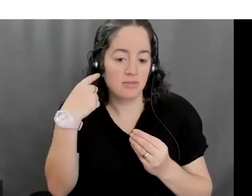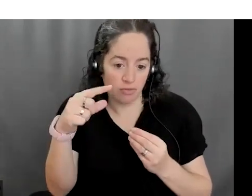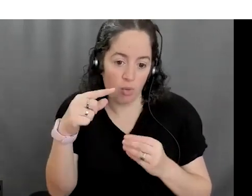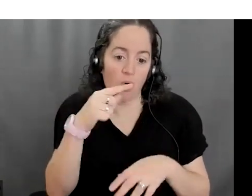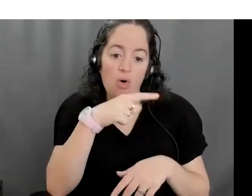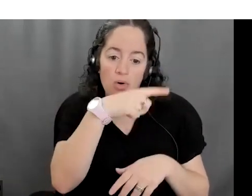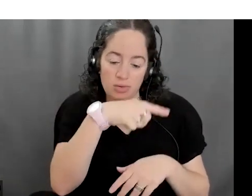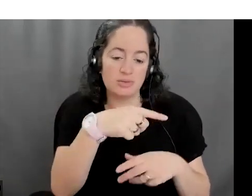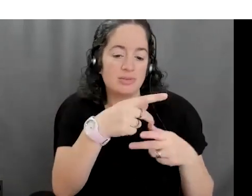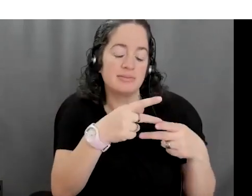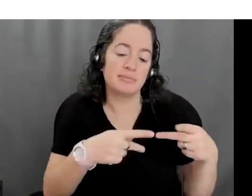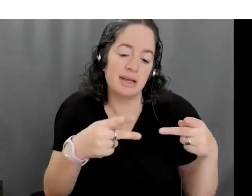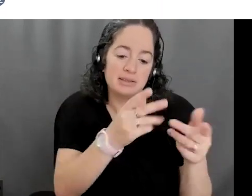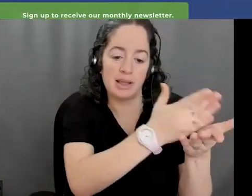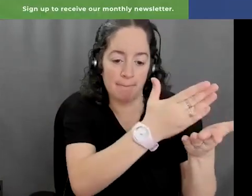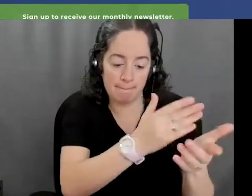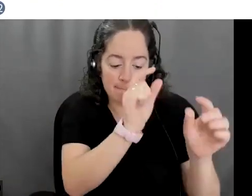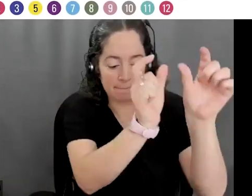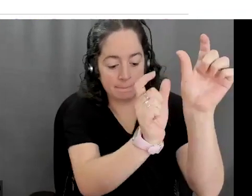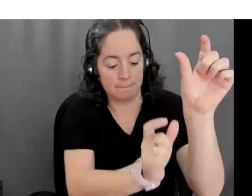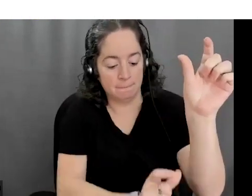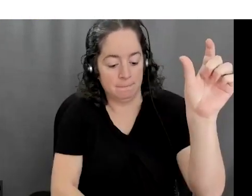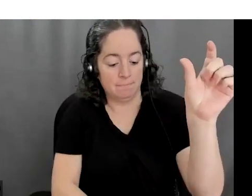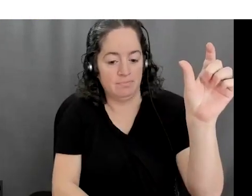so that they sit next to it, and as you scroll through the table,